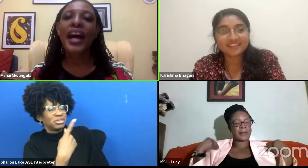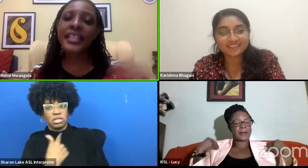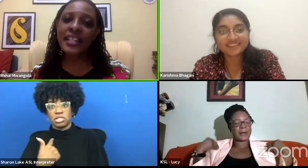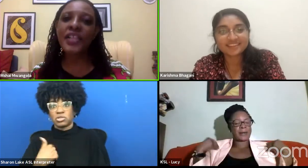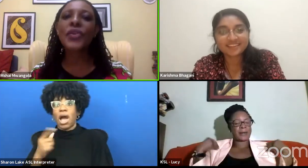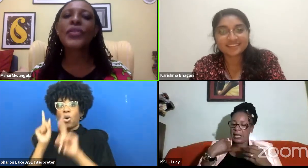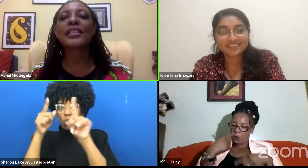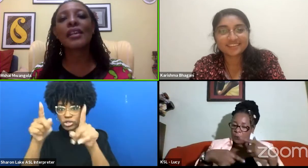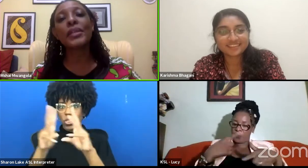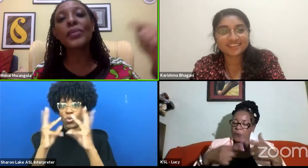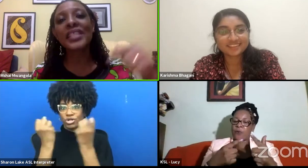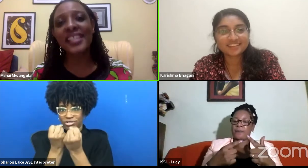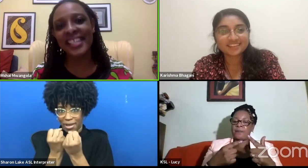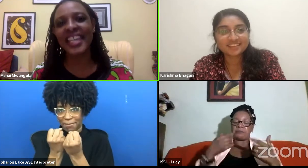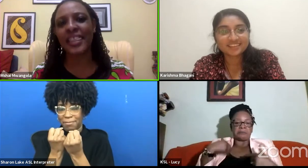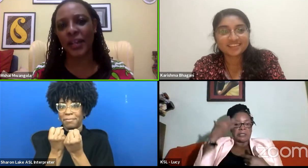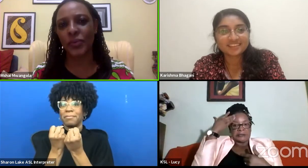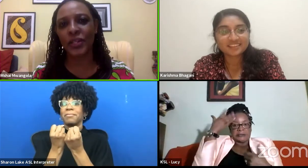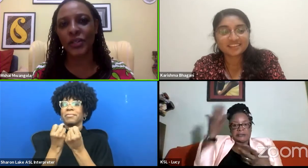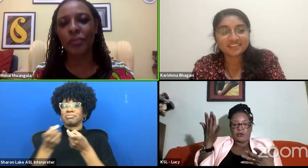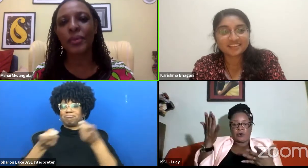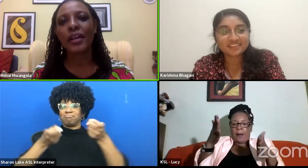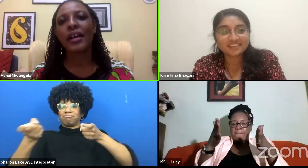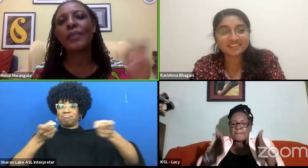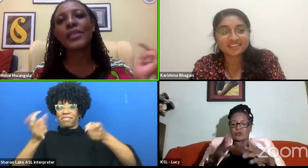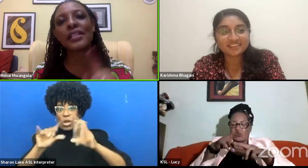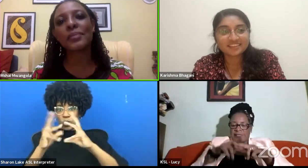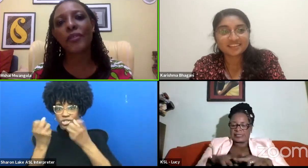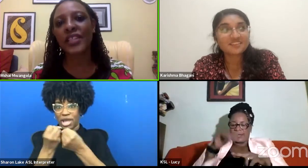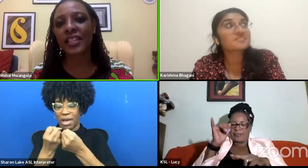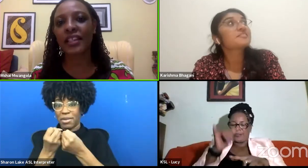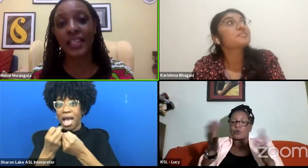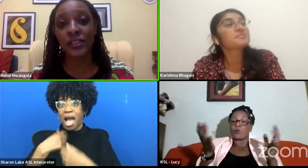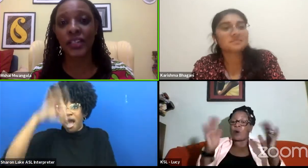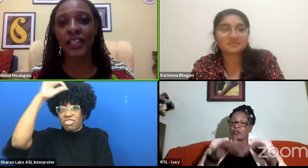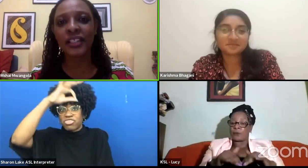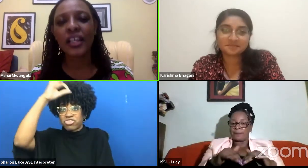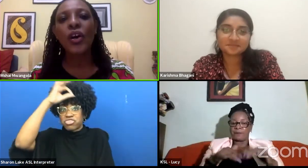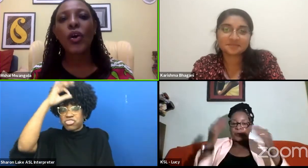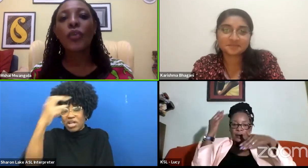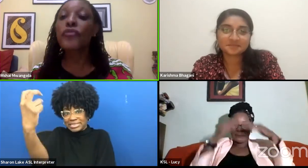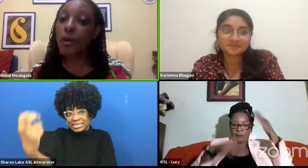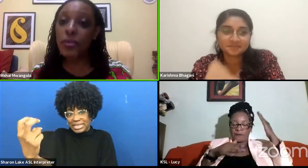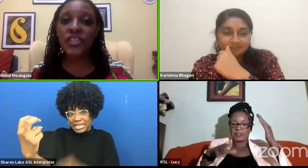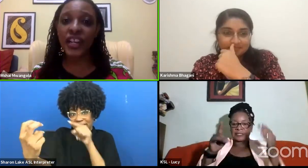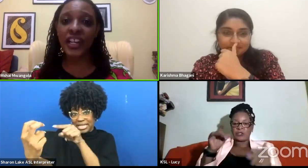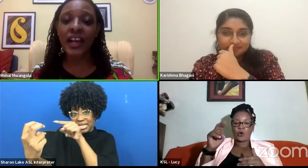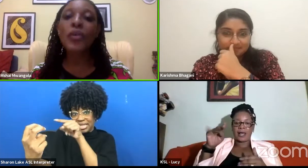I didn't know that somebody was sitting in that workshop and this is professor Kate Donelan from Australia